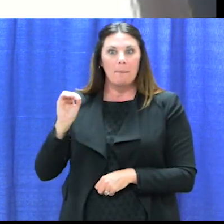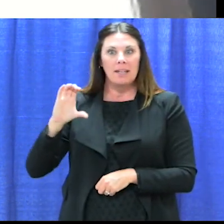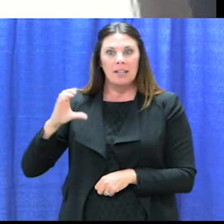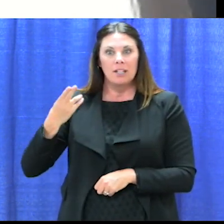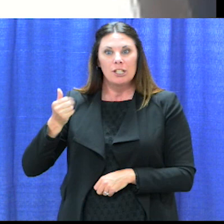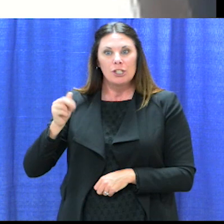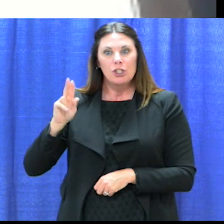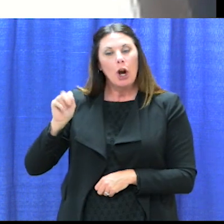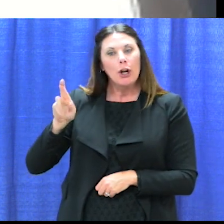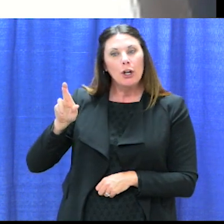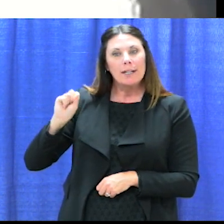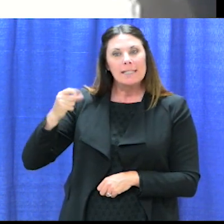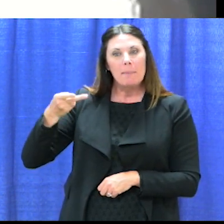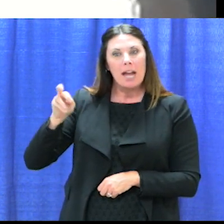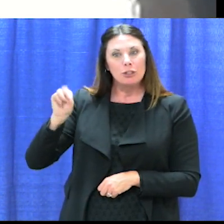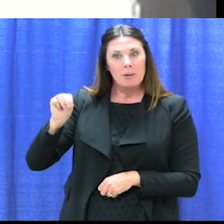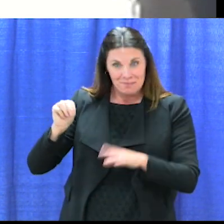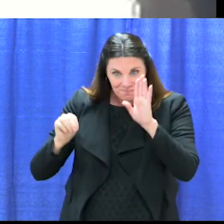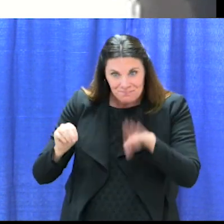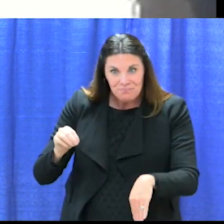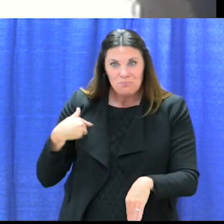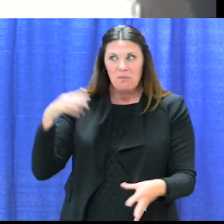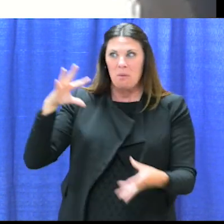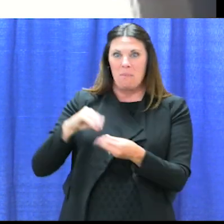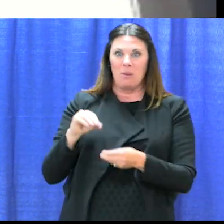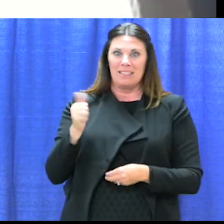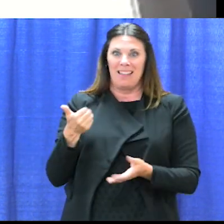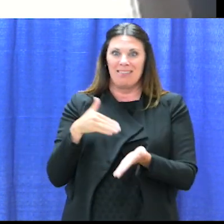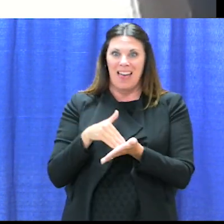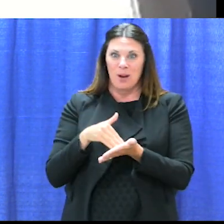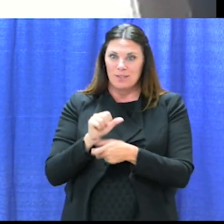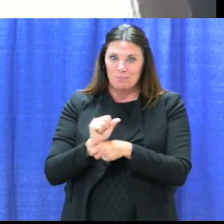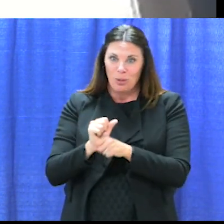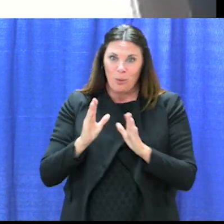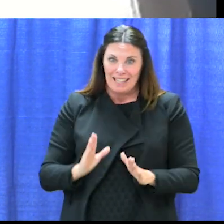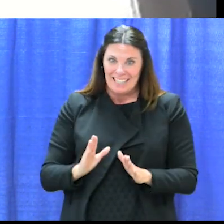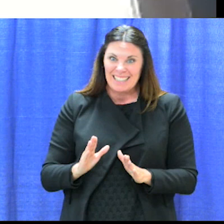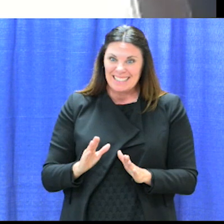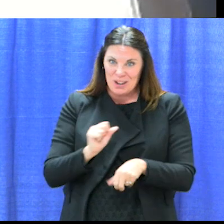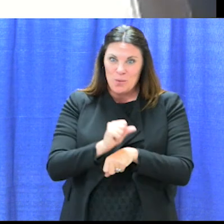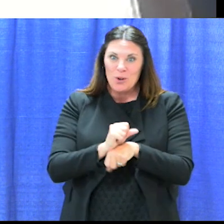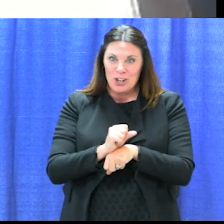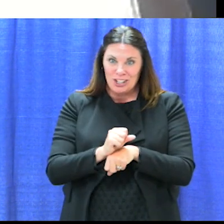And we do have about 10,000 employees in California so we think it's a significant support to families here.